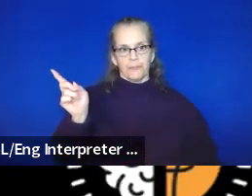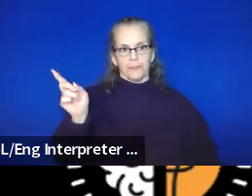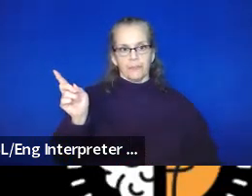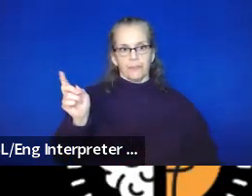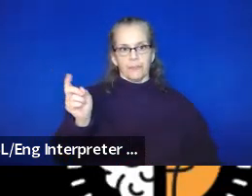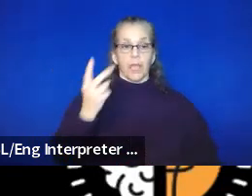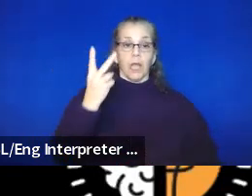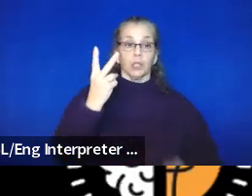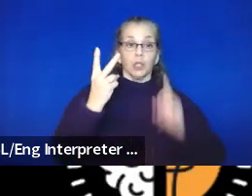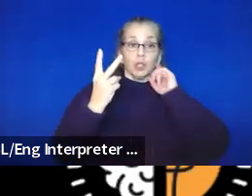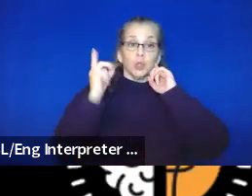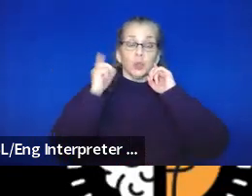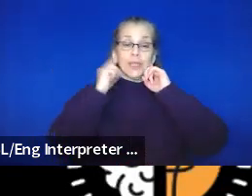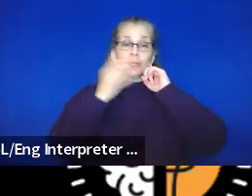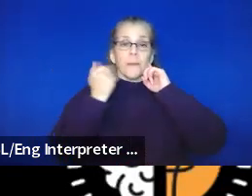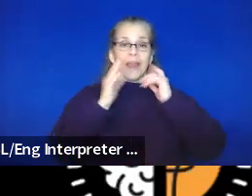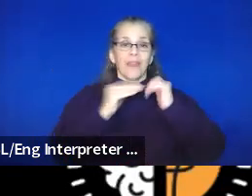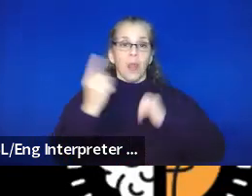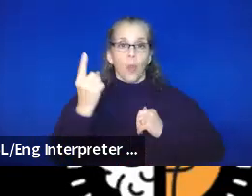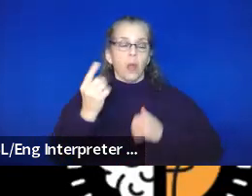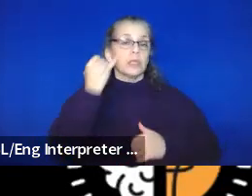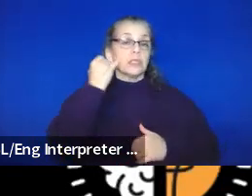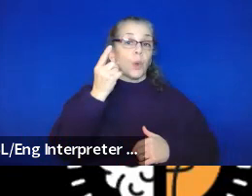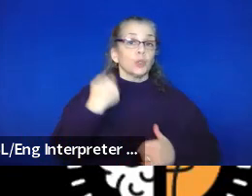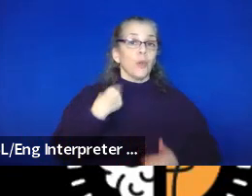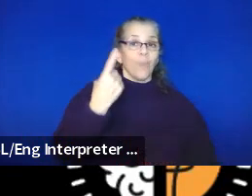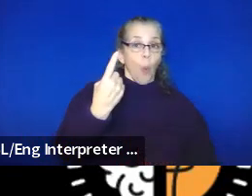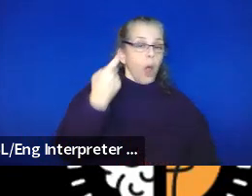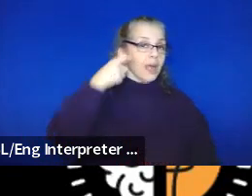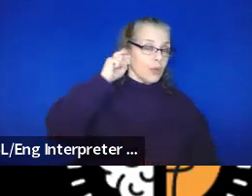have one hearing aid, only one cochlear implant, get two if you can.